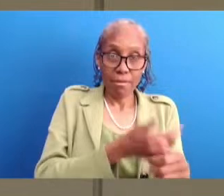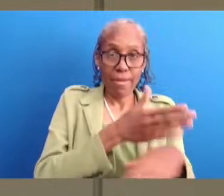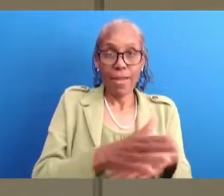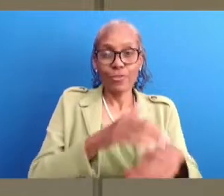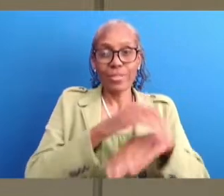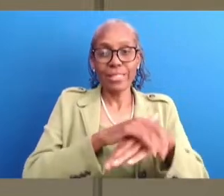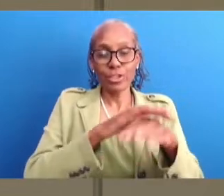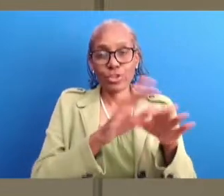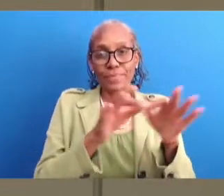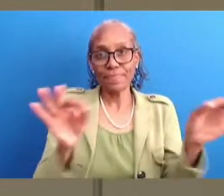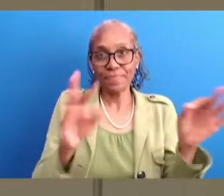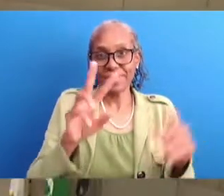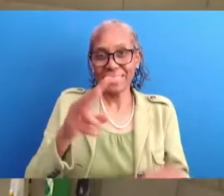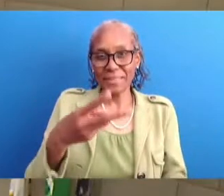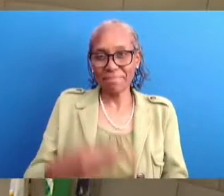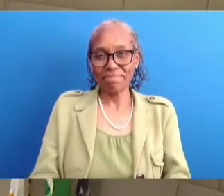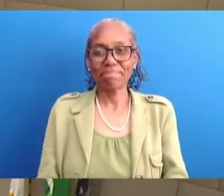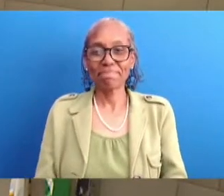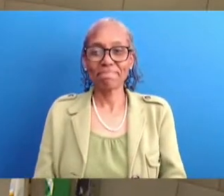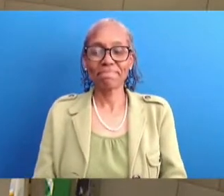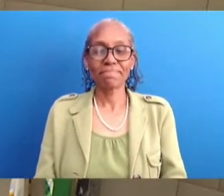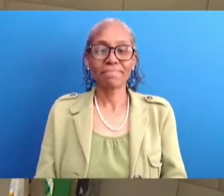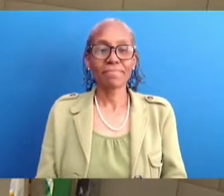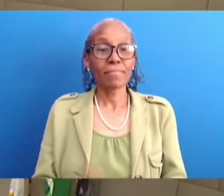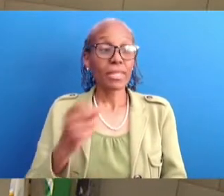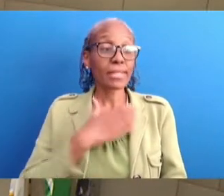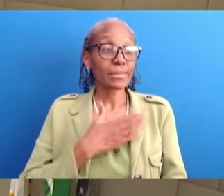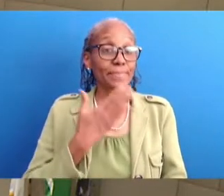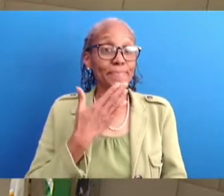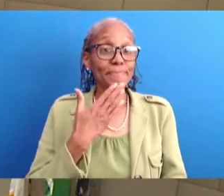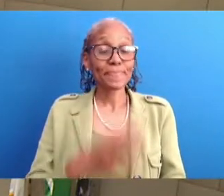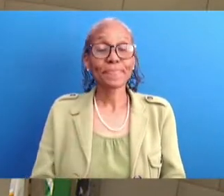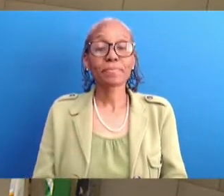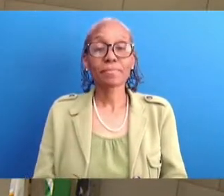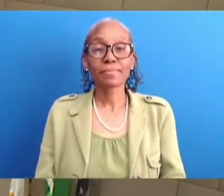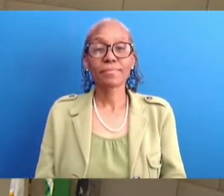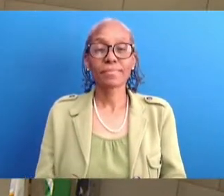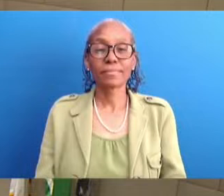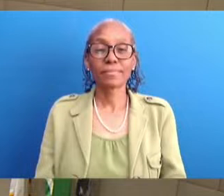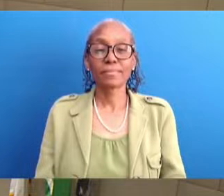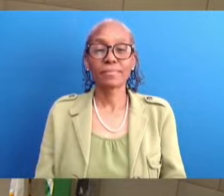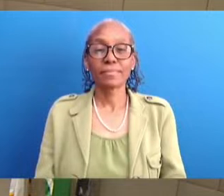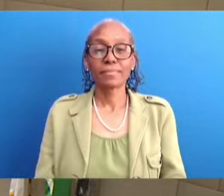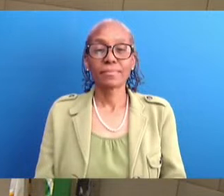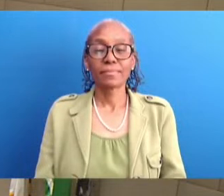GERMAN, FIRST.